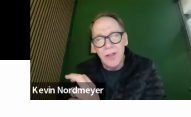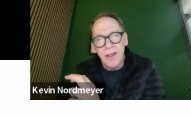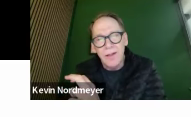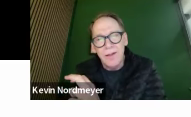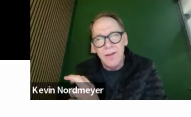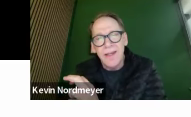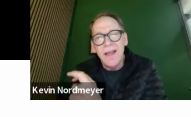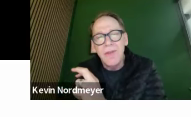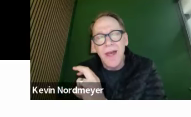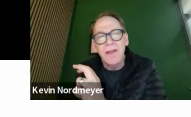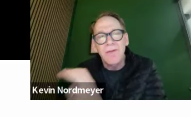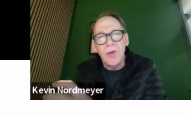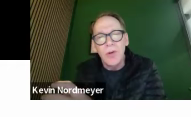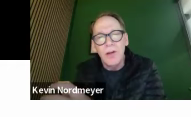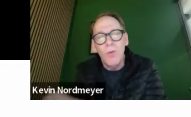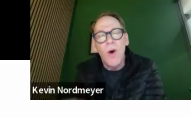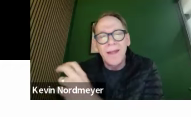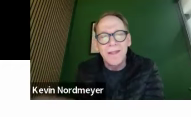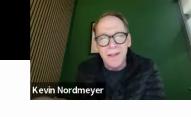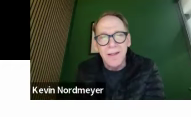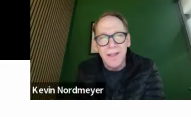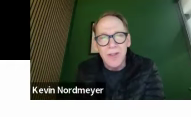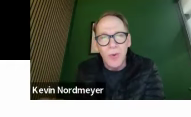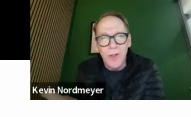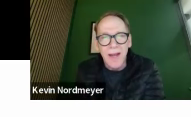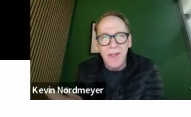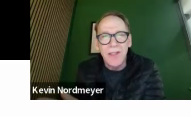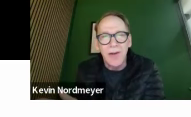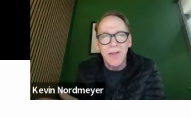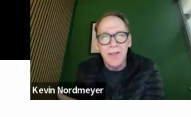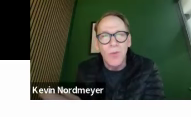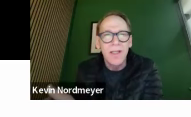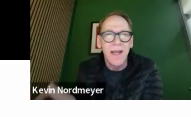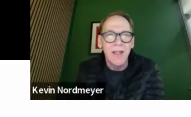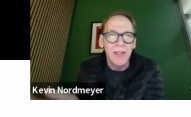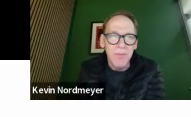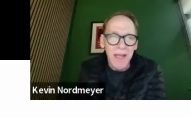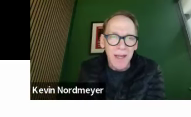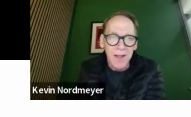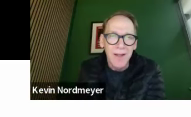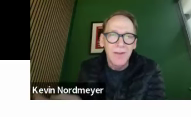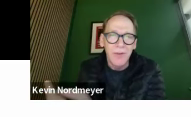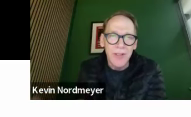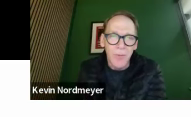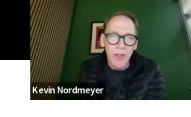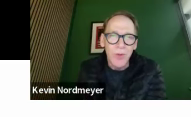to look at an empathetic view of why is it that these doors have these clearances and what does it actually mean for someone